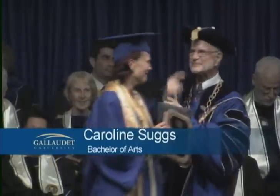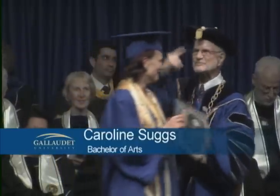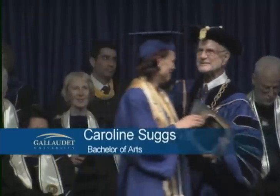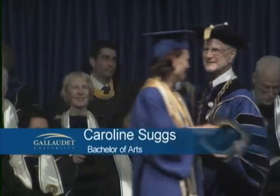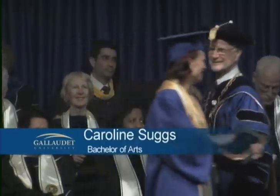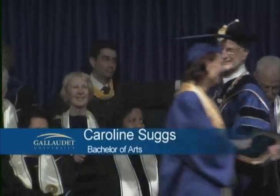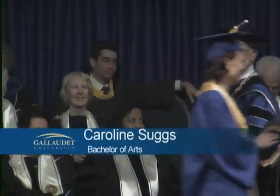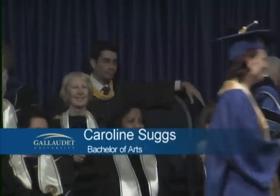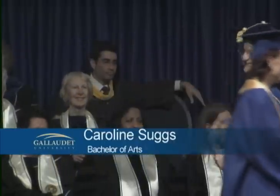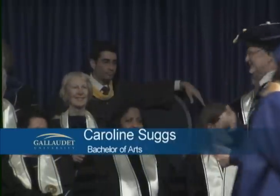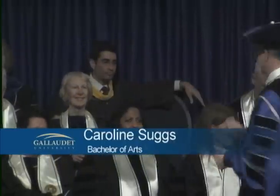Keep dreaming.